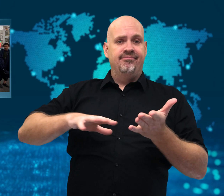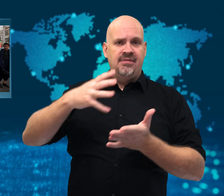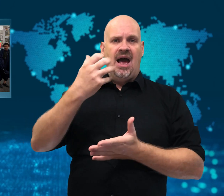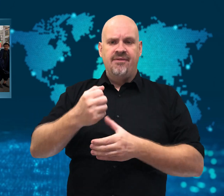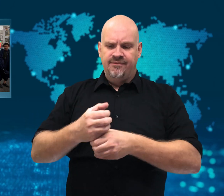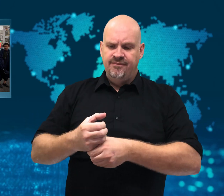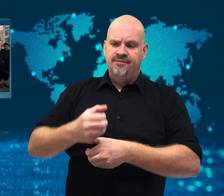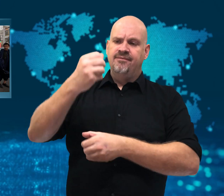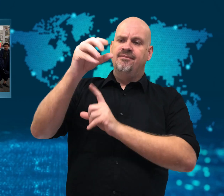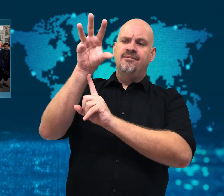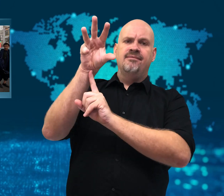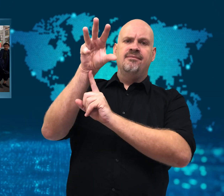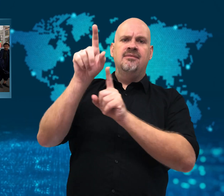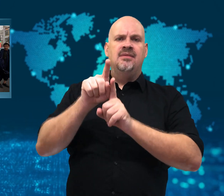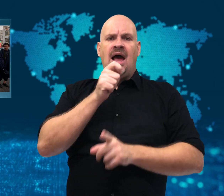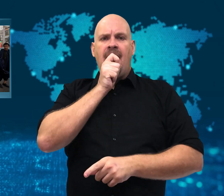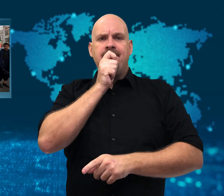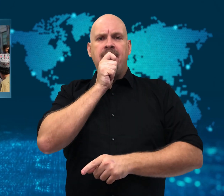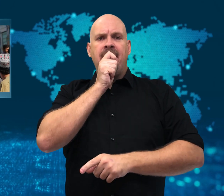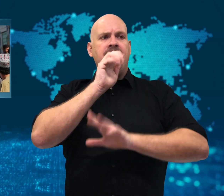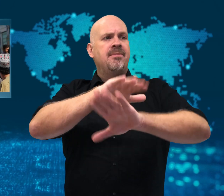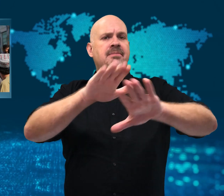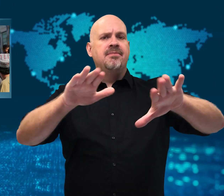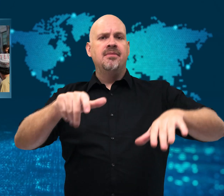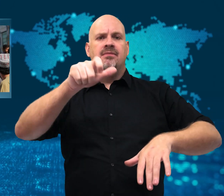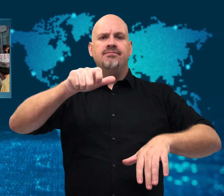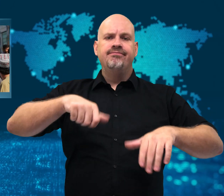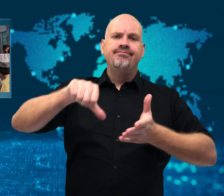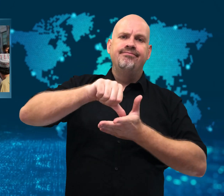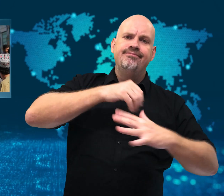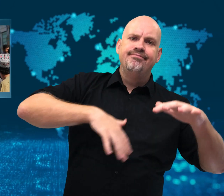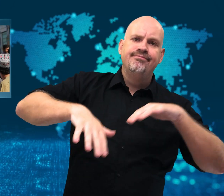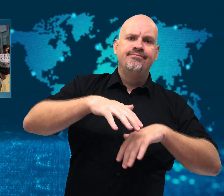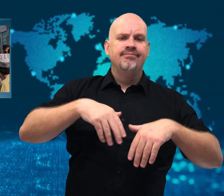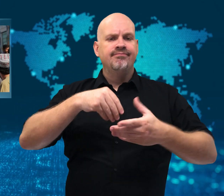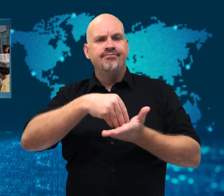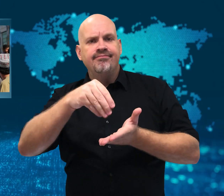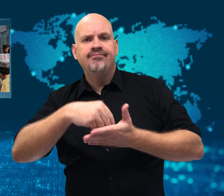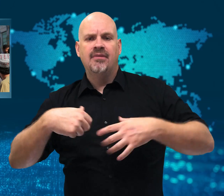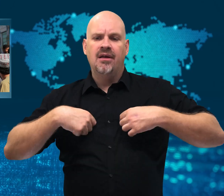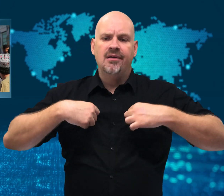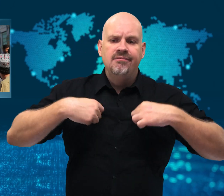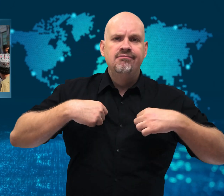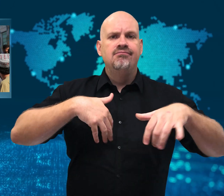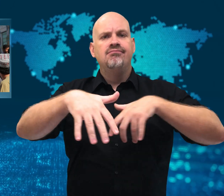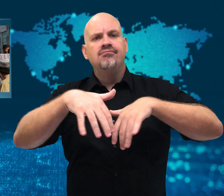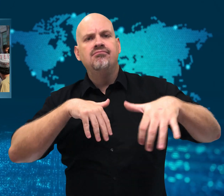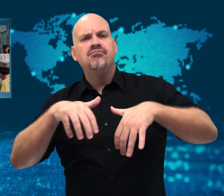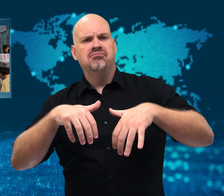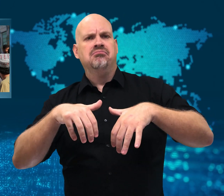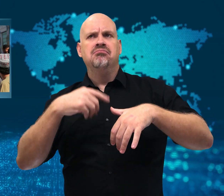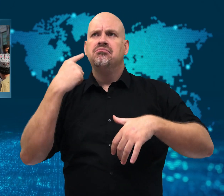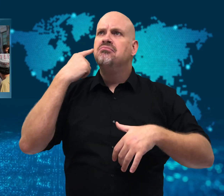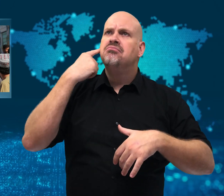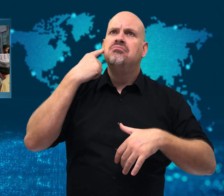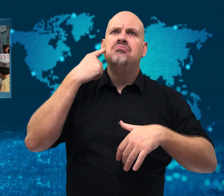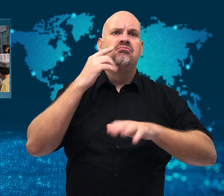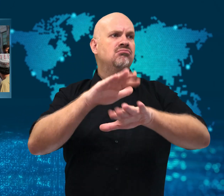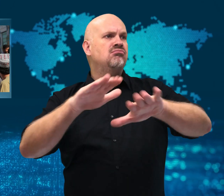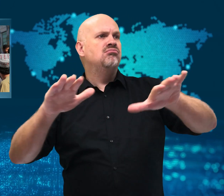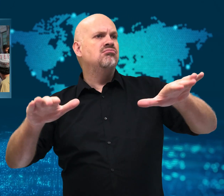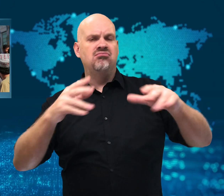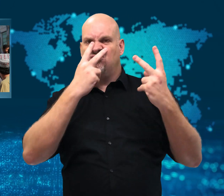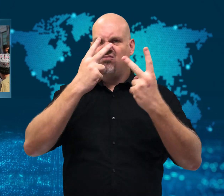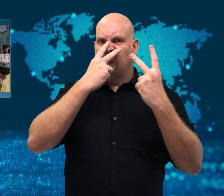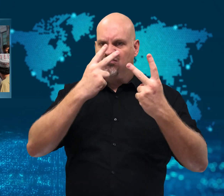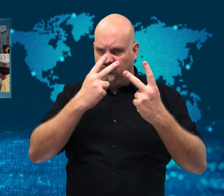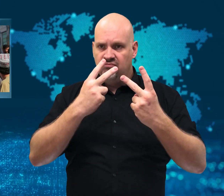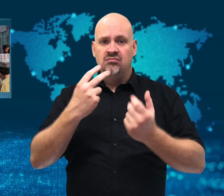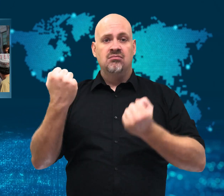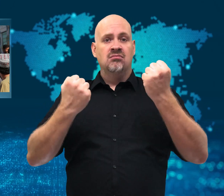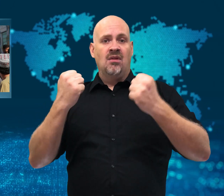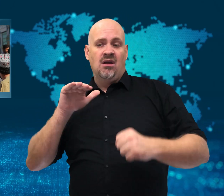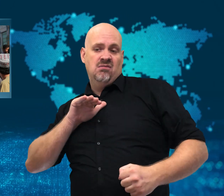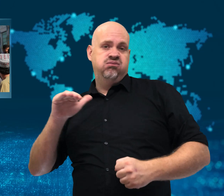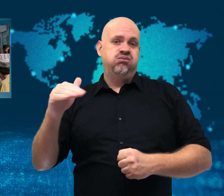Then soldiers brought a body out of a pickup truck to hang it from cranes.